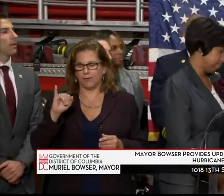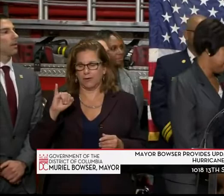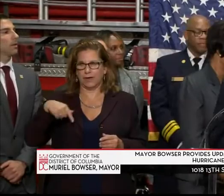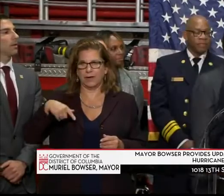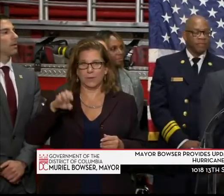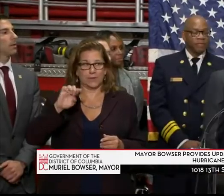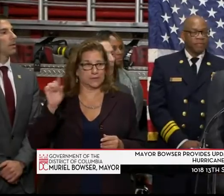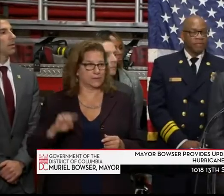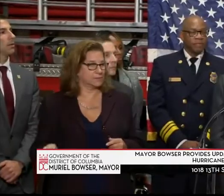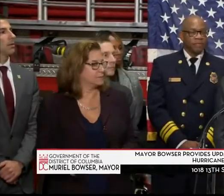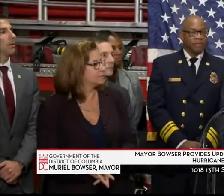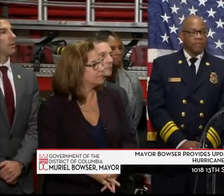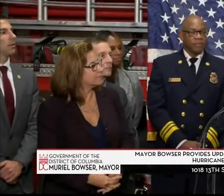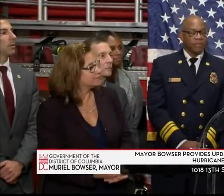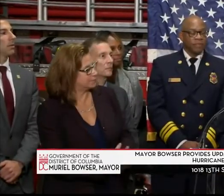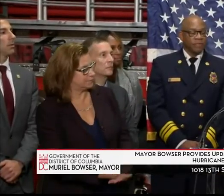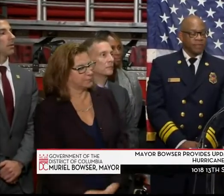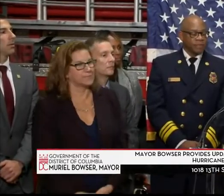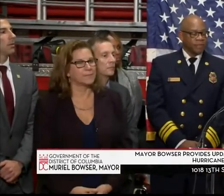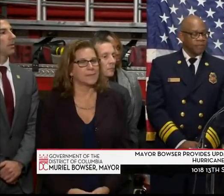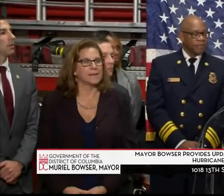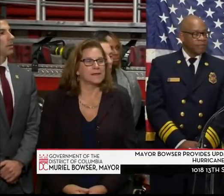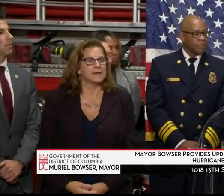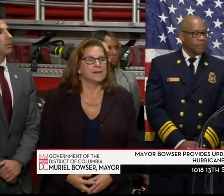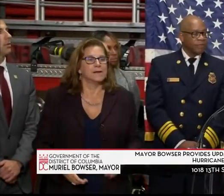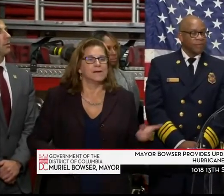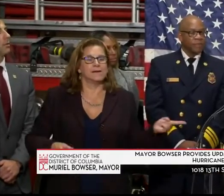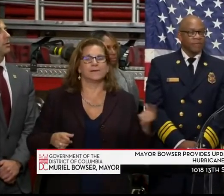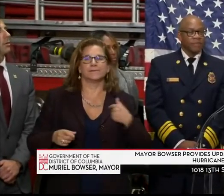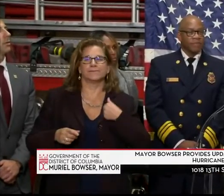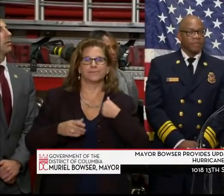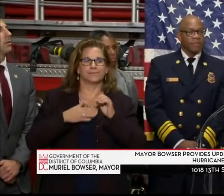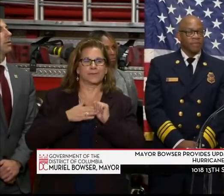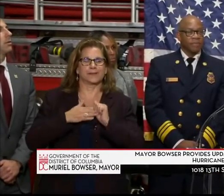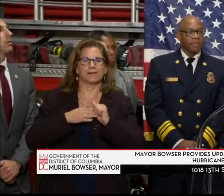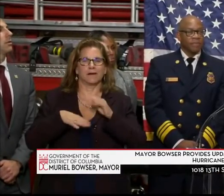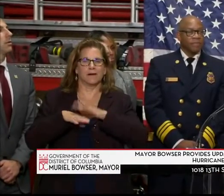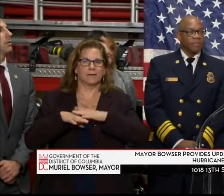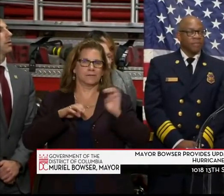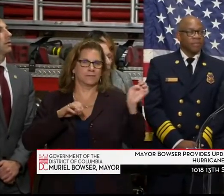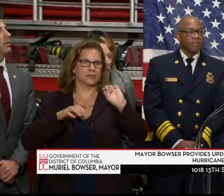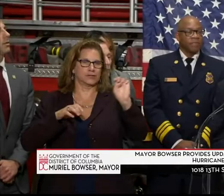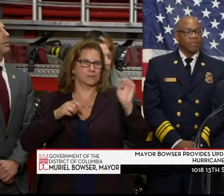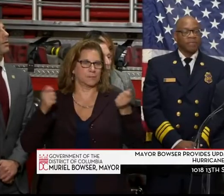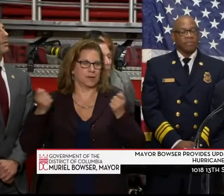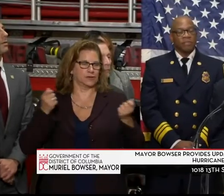THANK YOU, MAYOR. THE D.C. HOMELAND SECURITY AND EMERGENCY MANAGEMENT AGENCY IS THE CENTRAL COORDINATING AGENCY